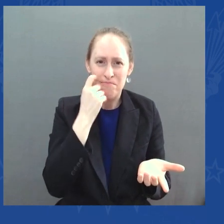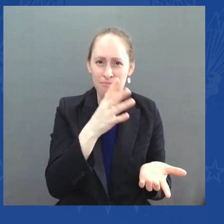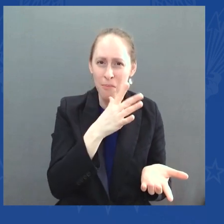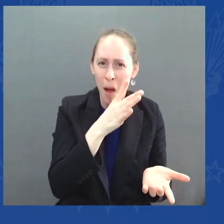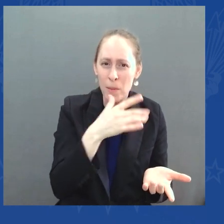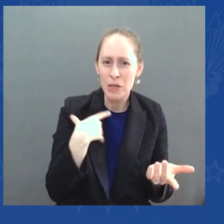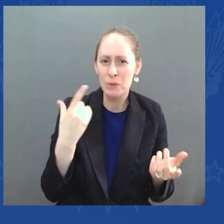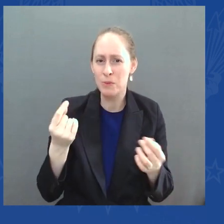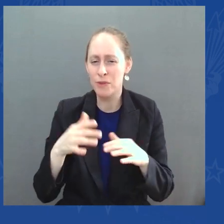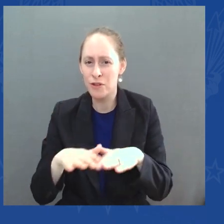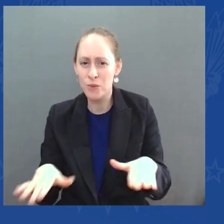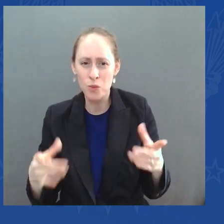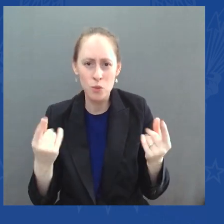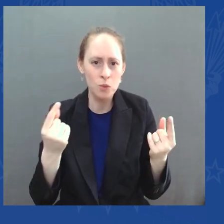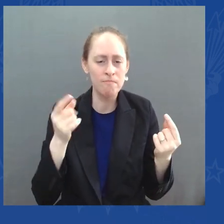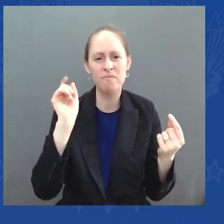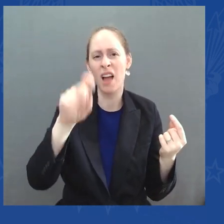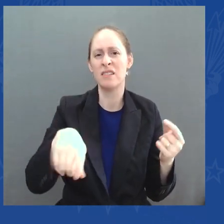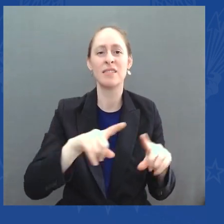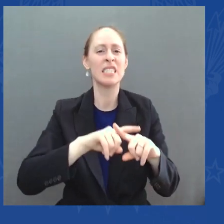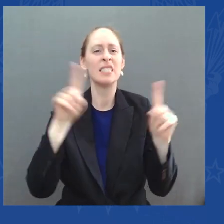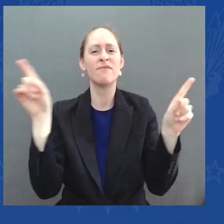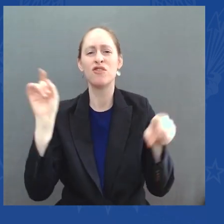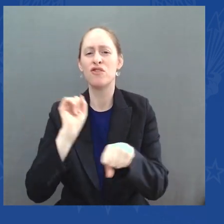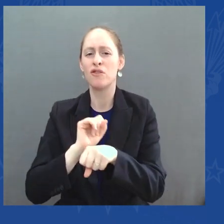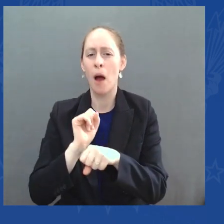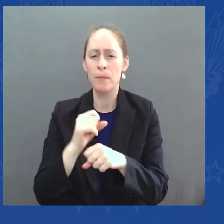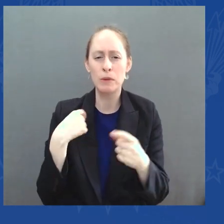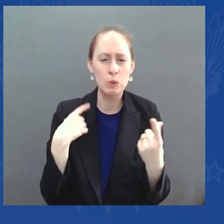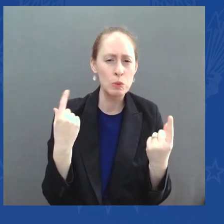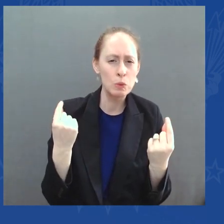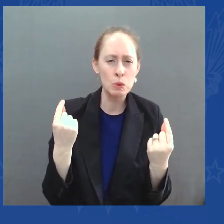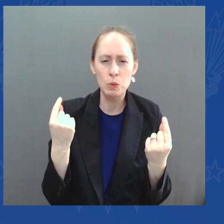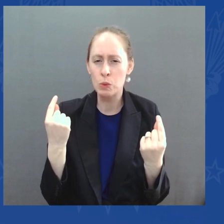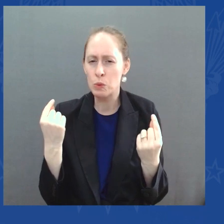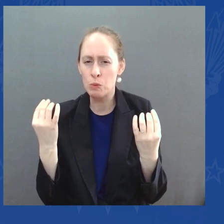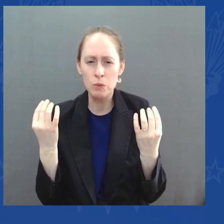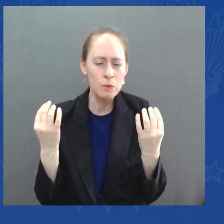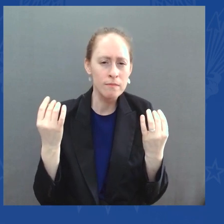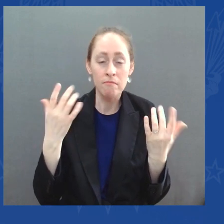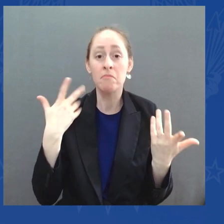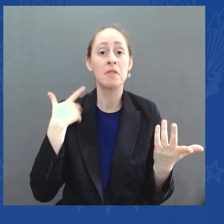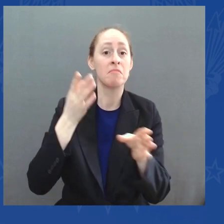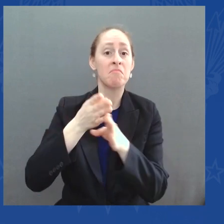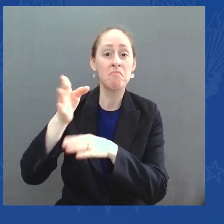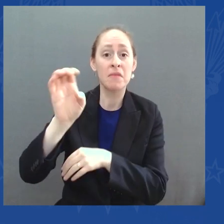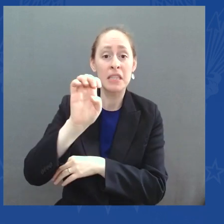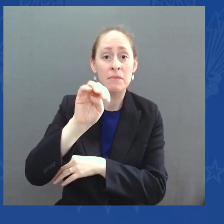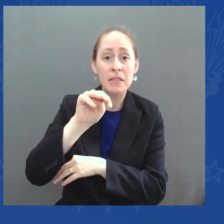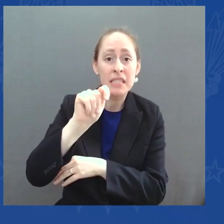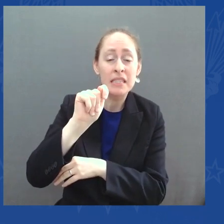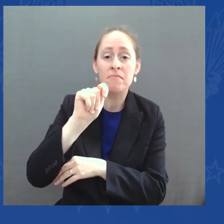At first, I attended school to be an EMT with hopes of being a firefighter, but ultimately the training made it difficult for me